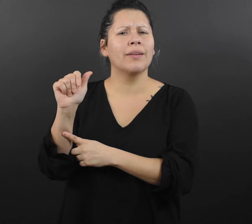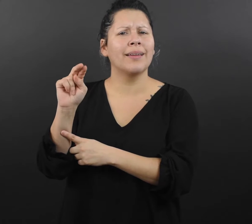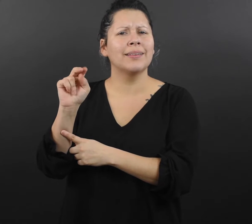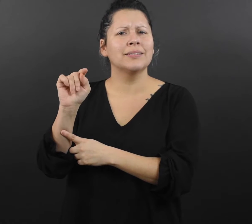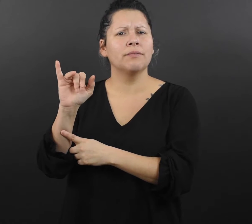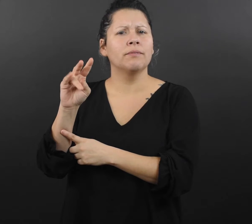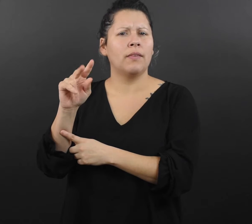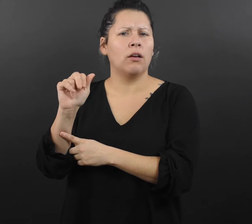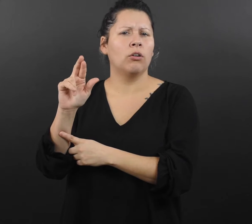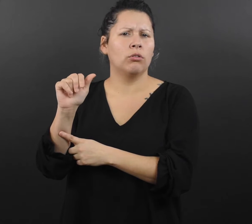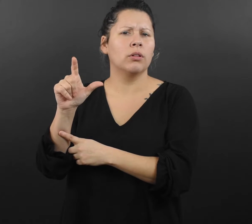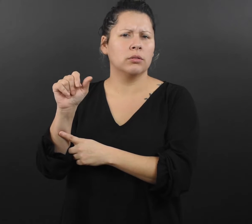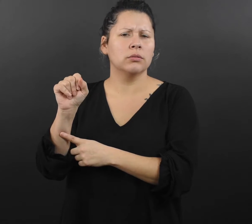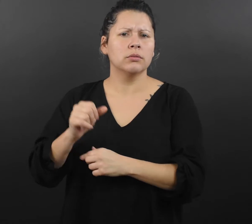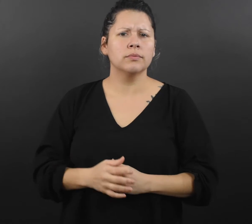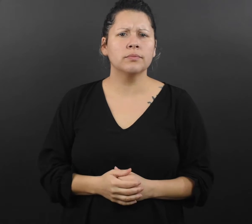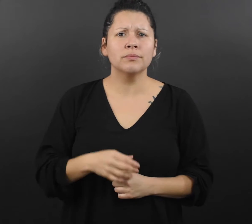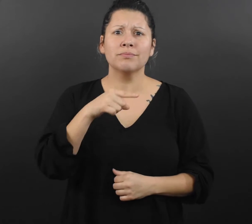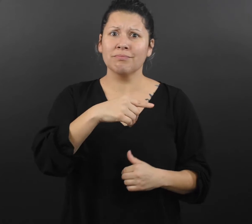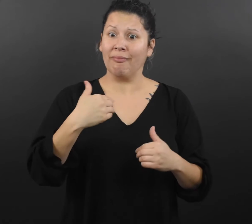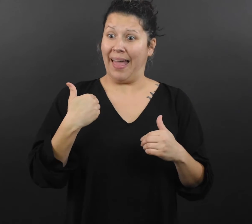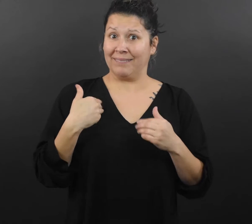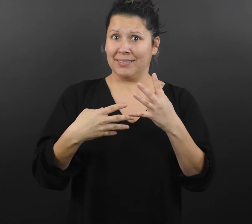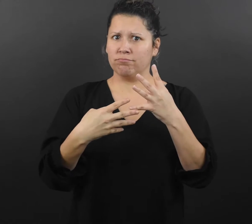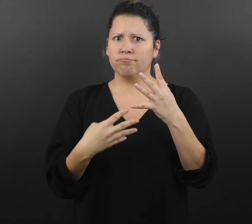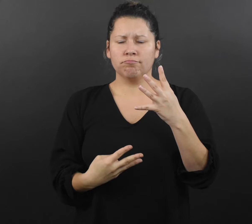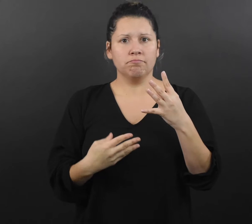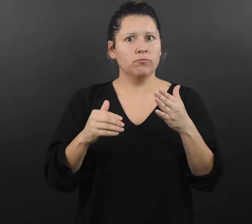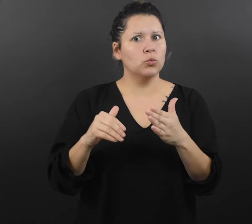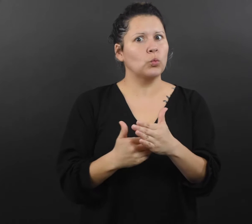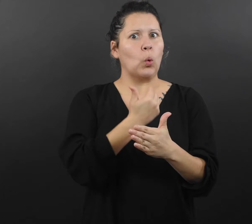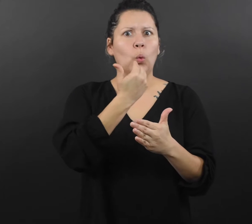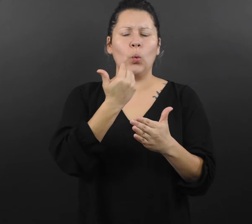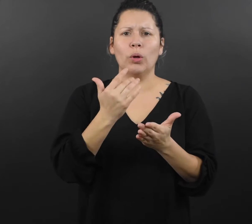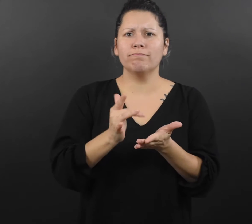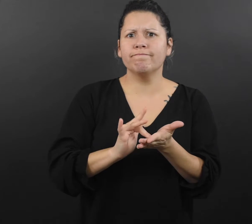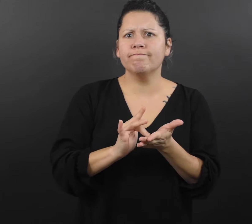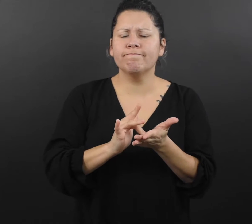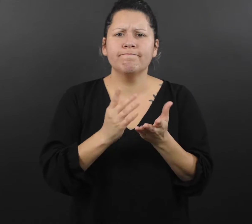Oral antivirals There are new treatments under development